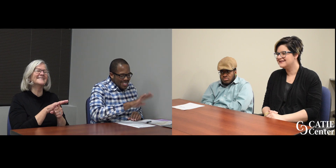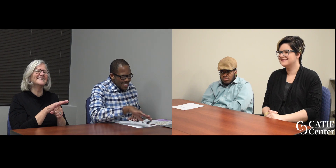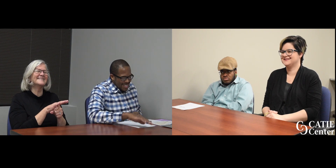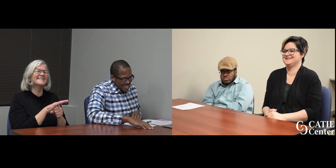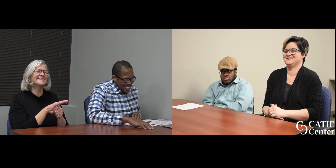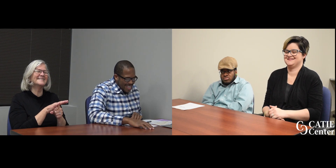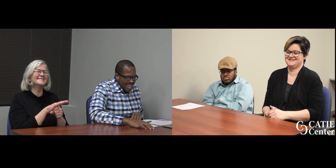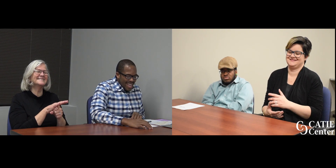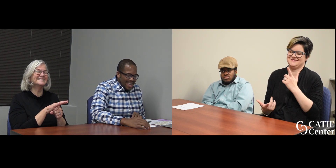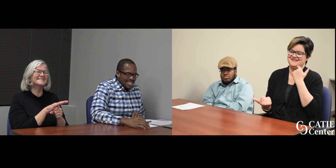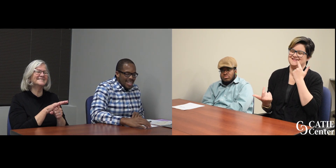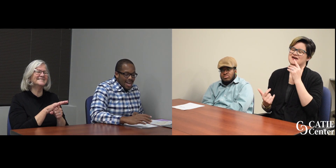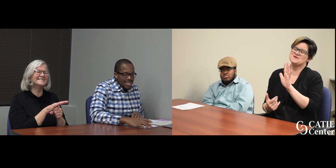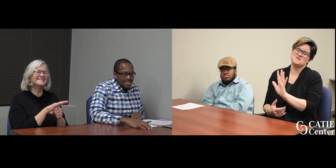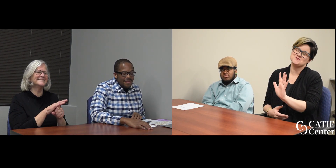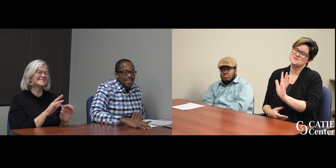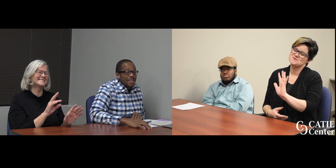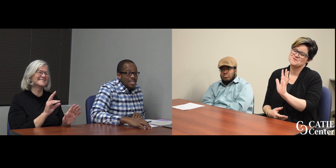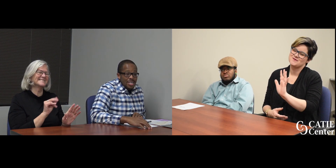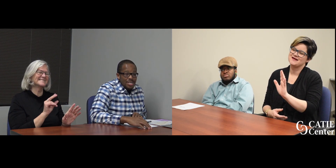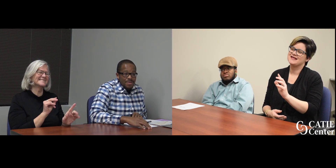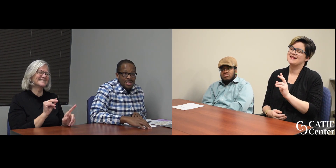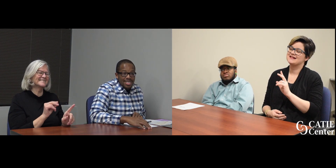No sir, no sir. It's the Cost-of-Living Adjustment.